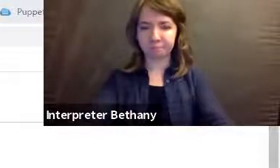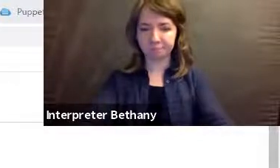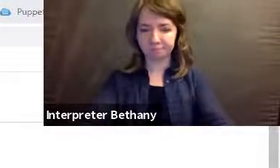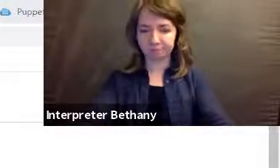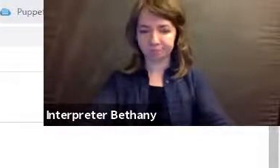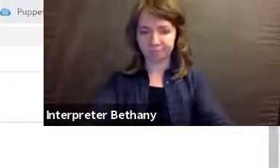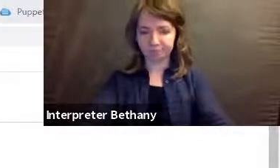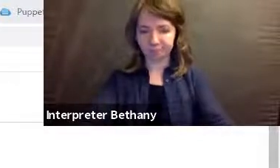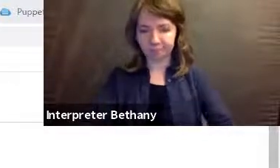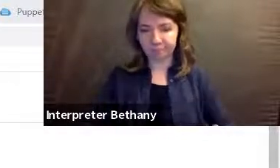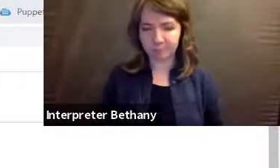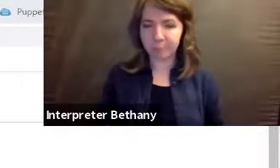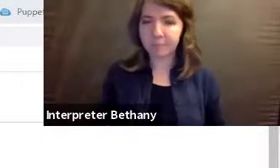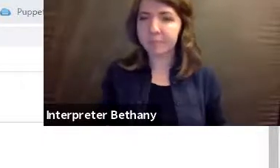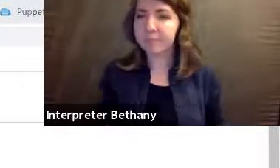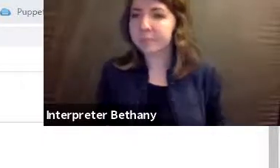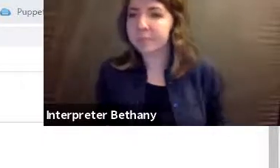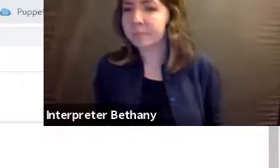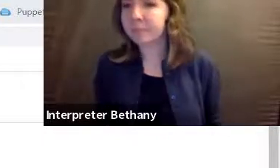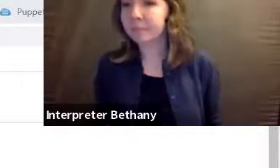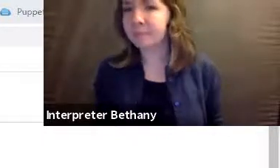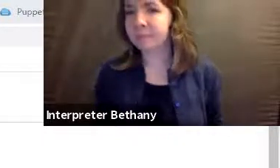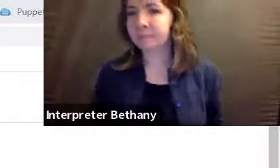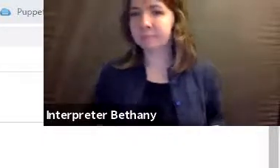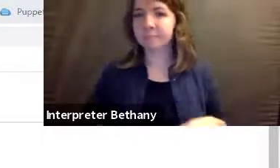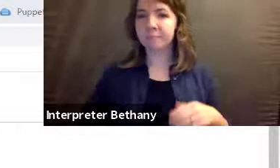Linda Kobashigawa: Okay, Chris, I see. Would it be possible to for your